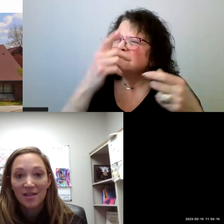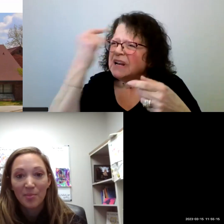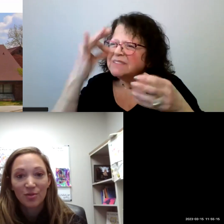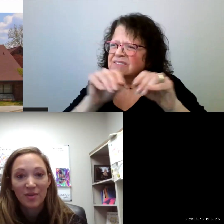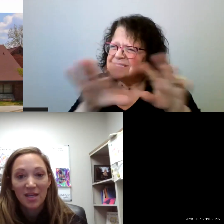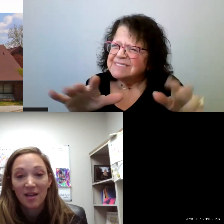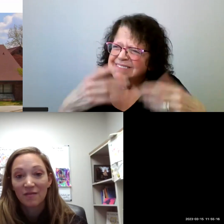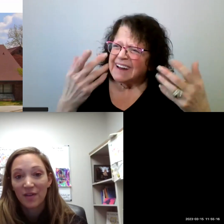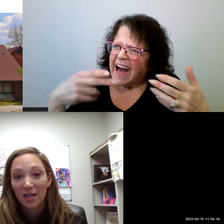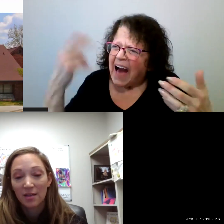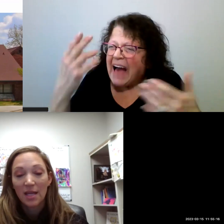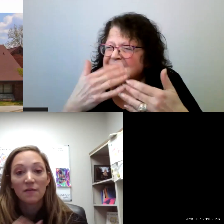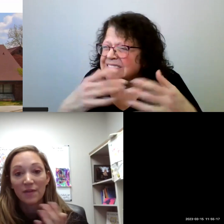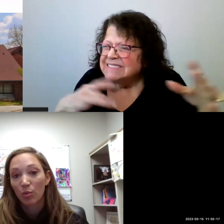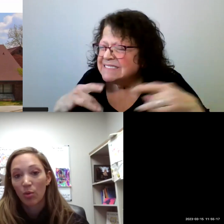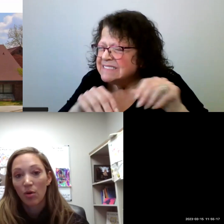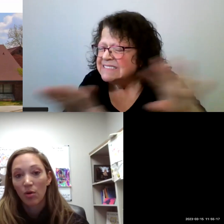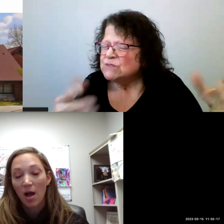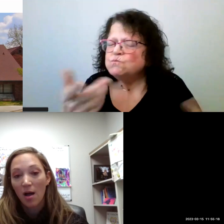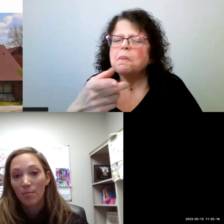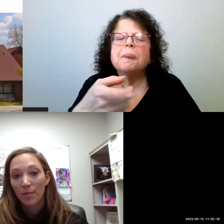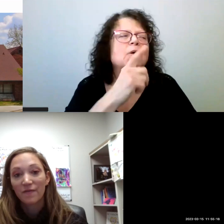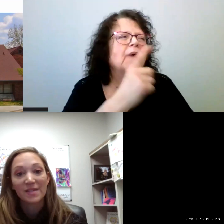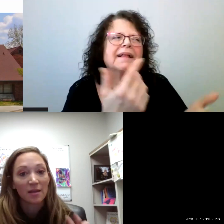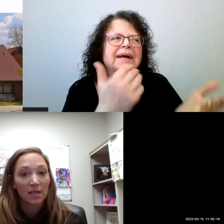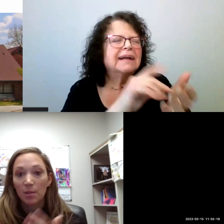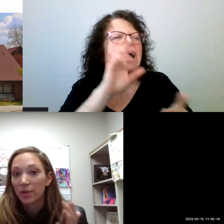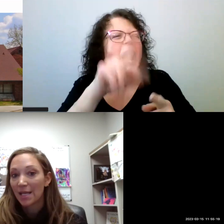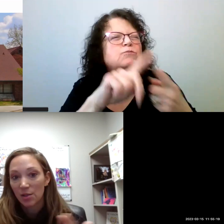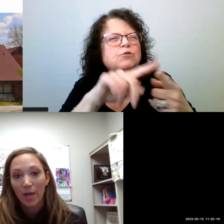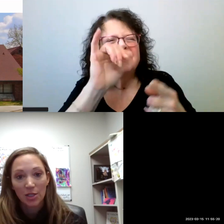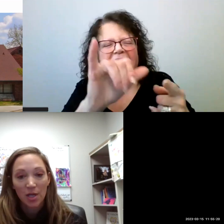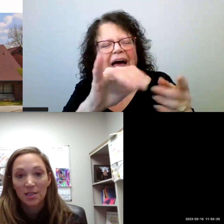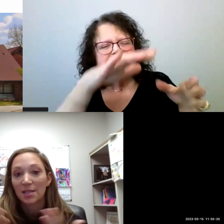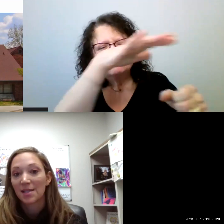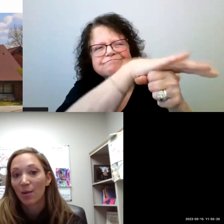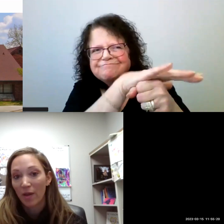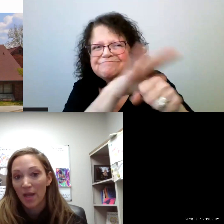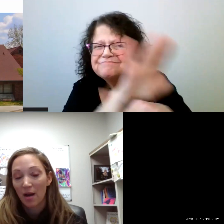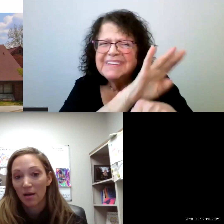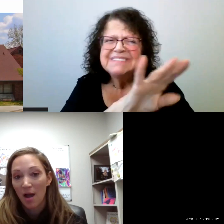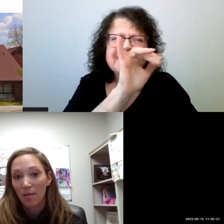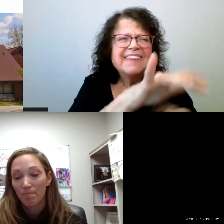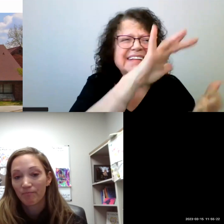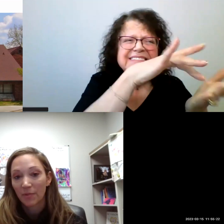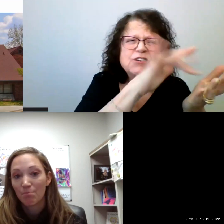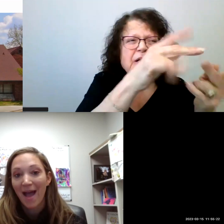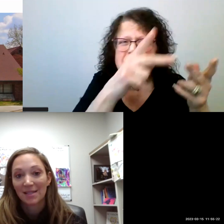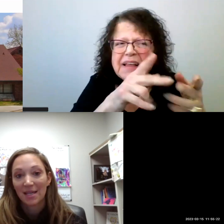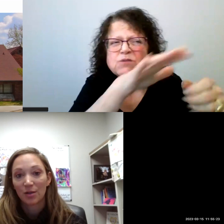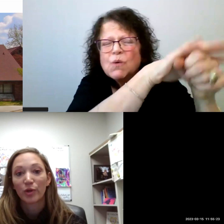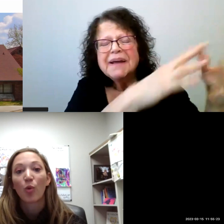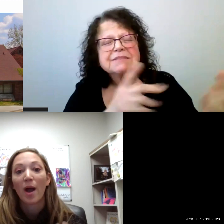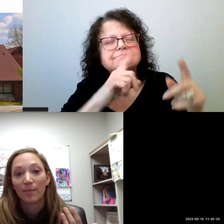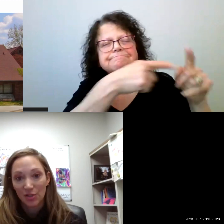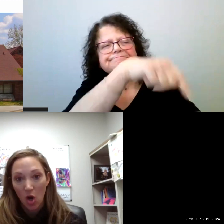is up to the in the individual facility, place, location to decide what their masking requirements